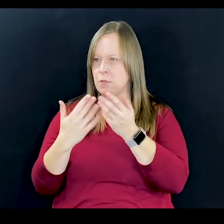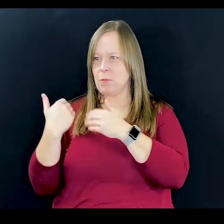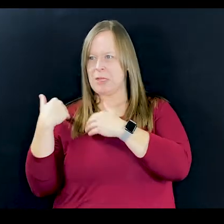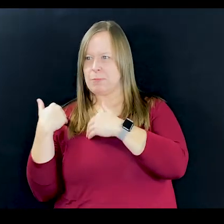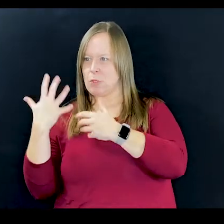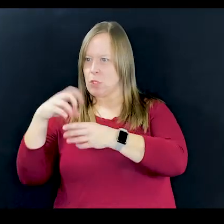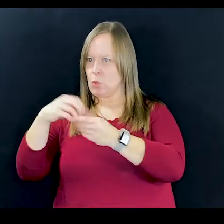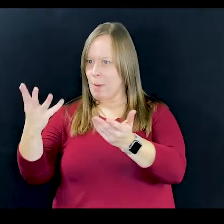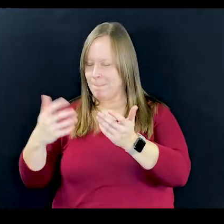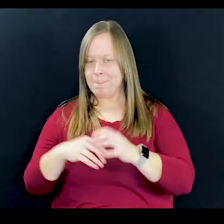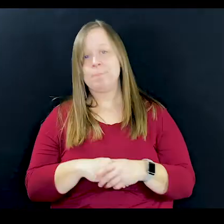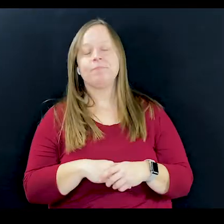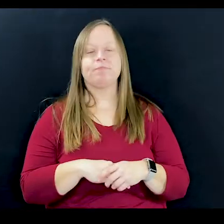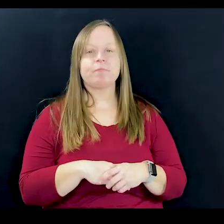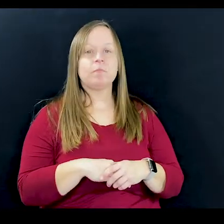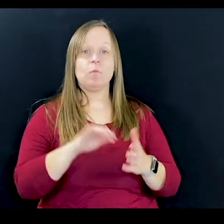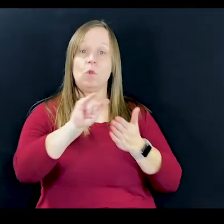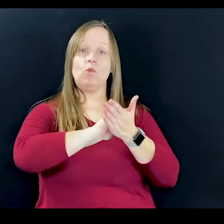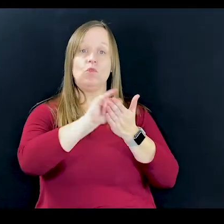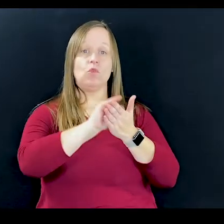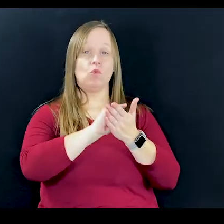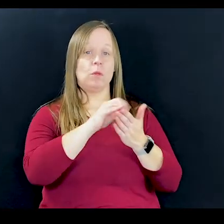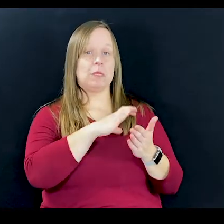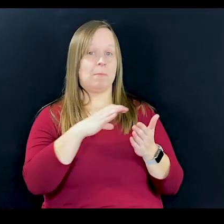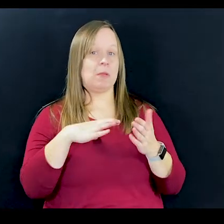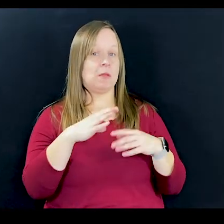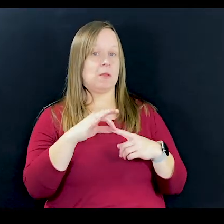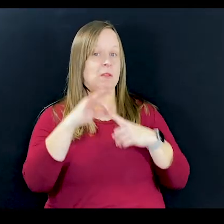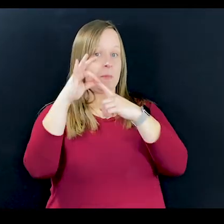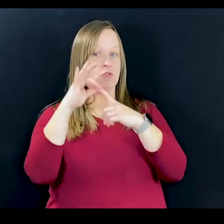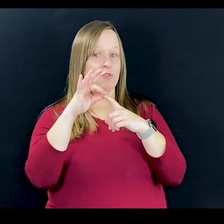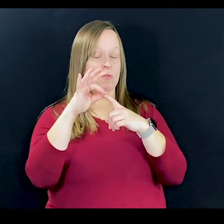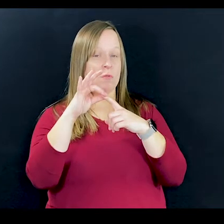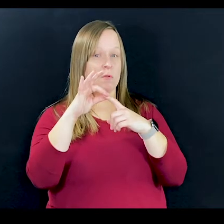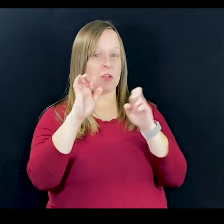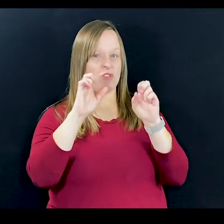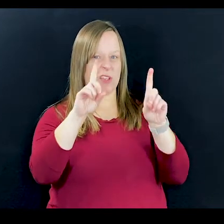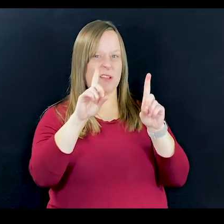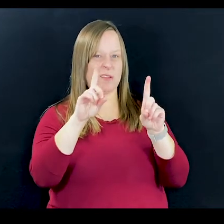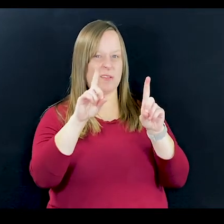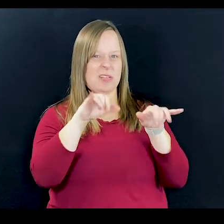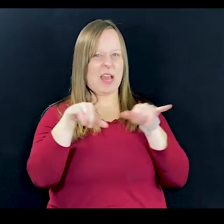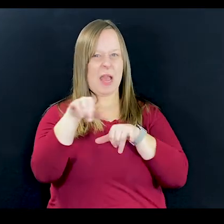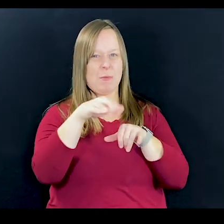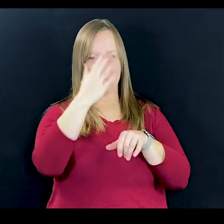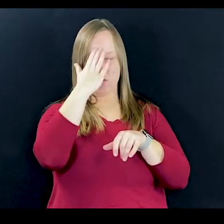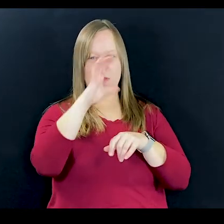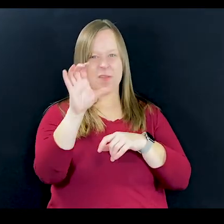tell us what is that? What are the responsibilities? In New York, a committee on special education commonly referred